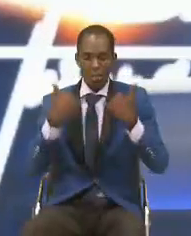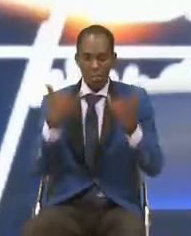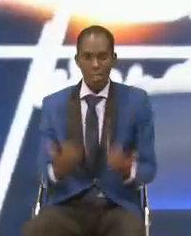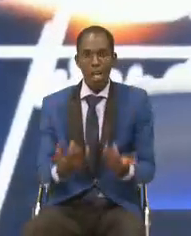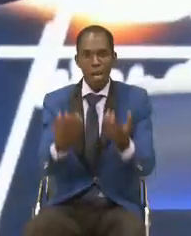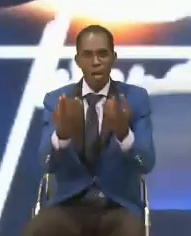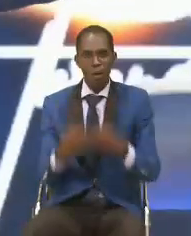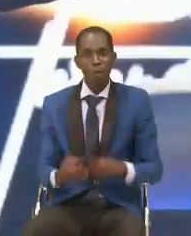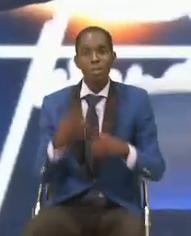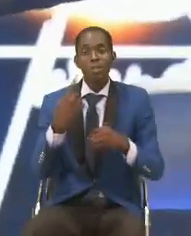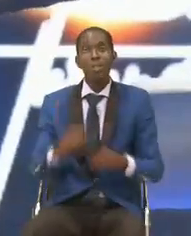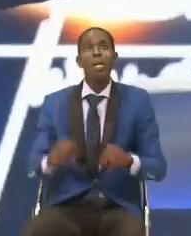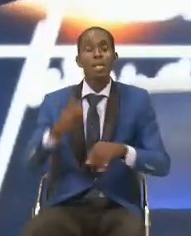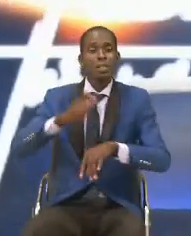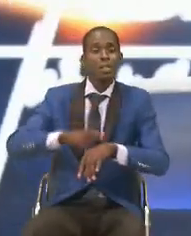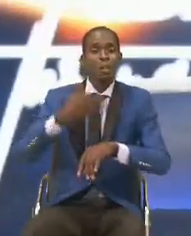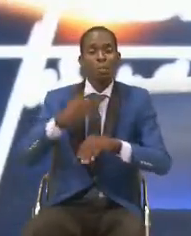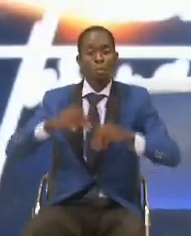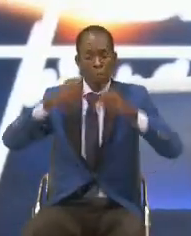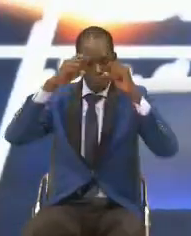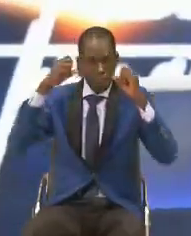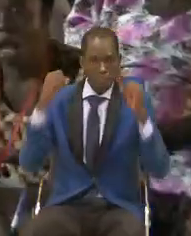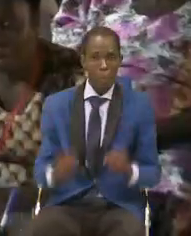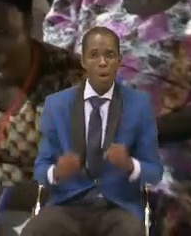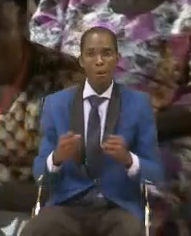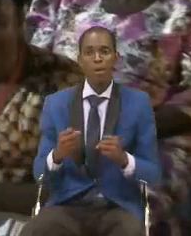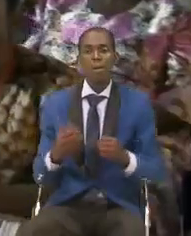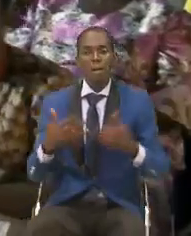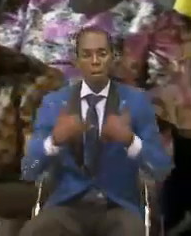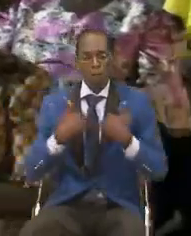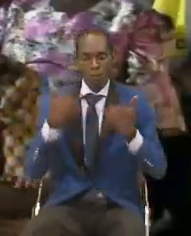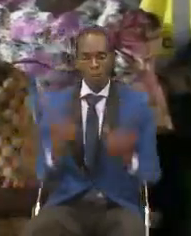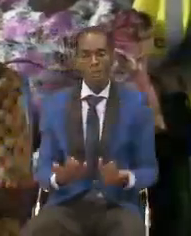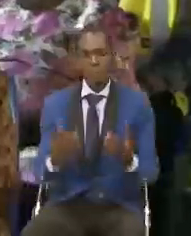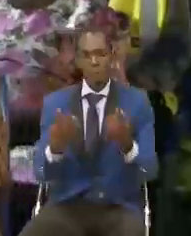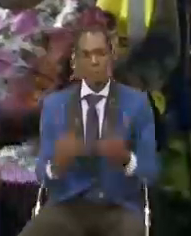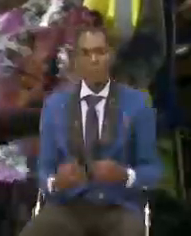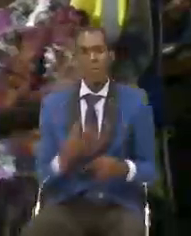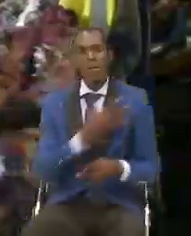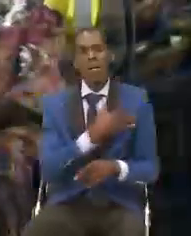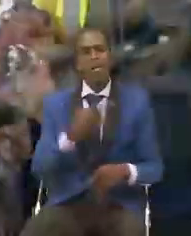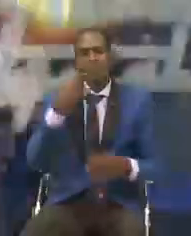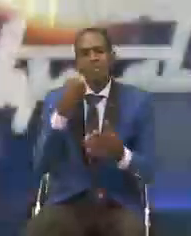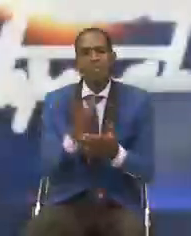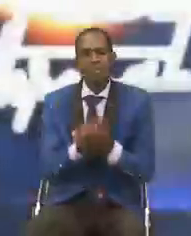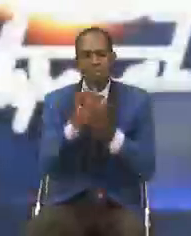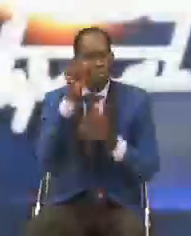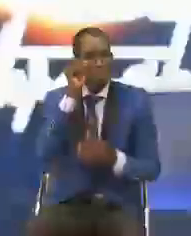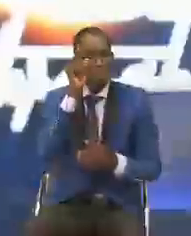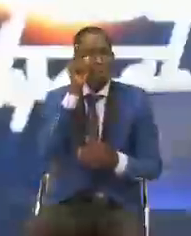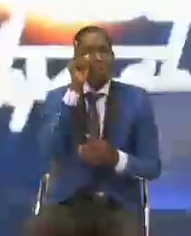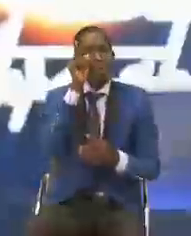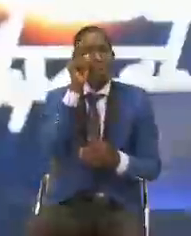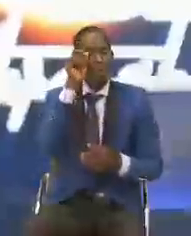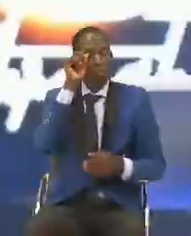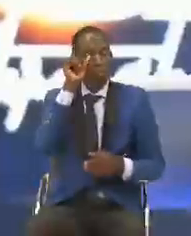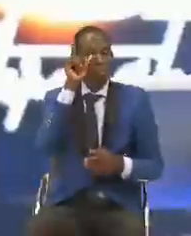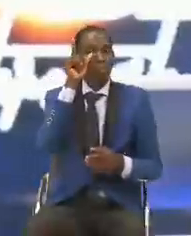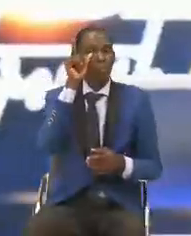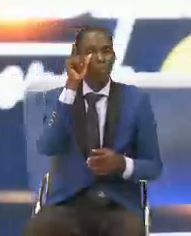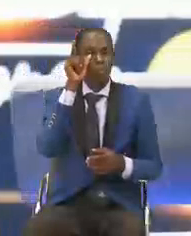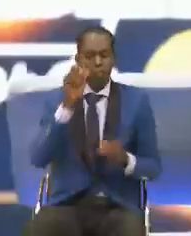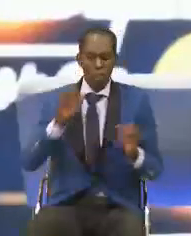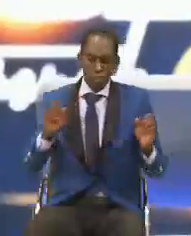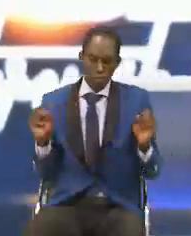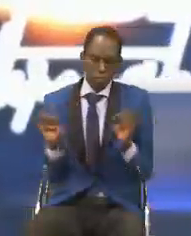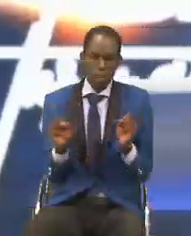of miracle change has now come and the time of power manifestation has now come and it says awake